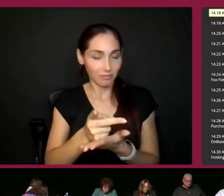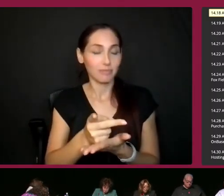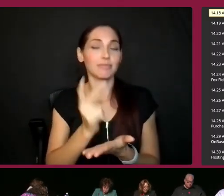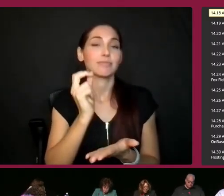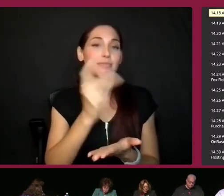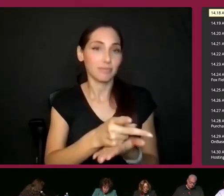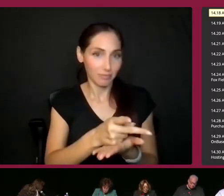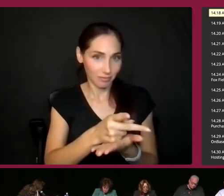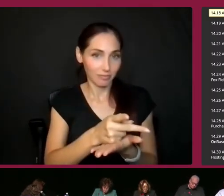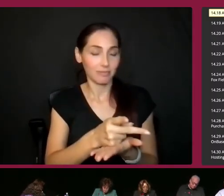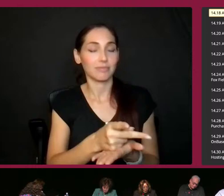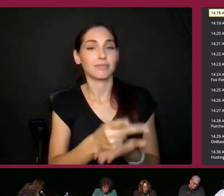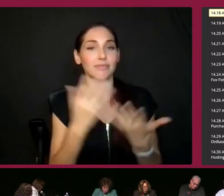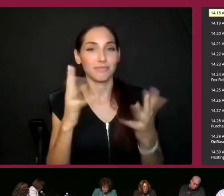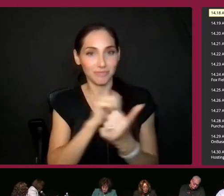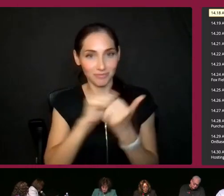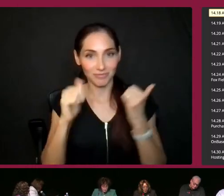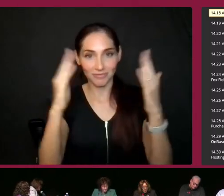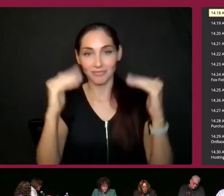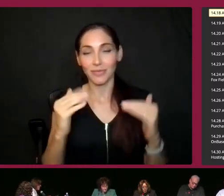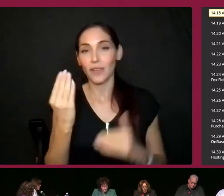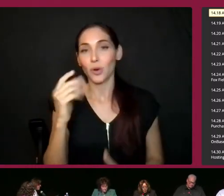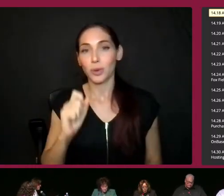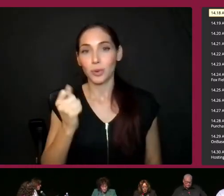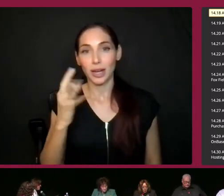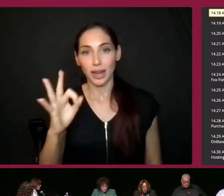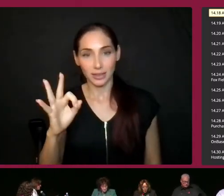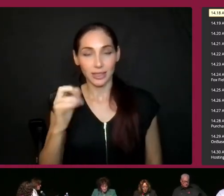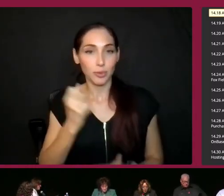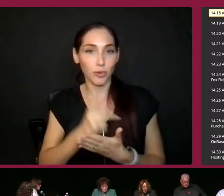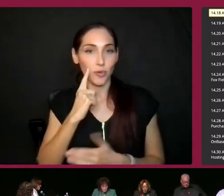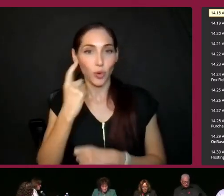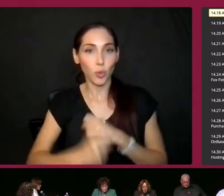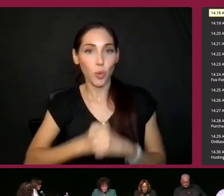Trustee Harvey? Yes. Motion carries. 1419, approval of one year renewal agreement